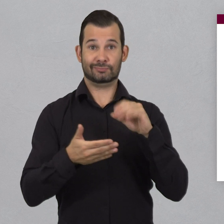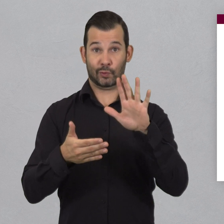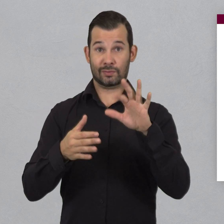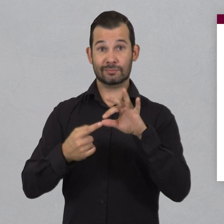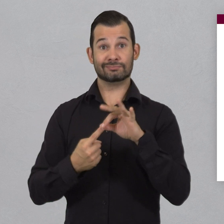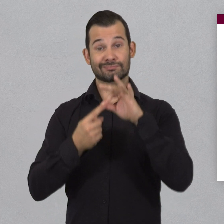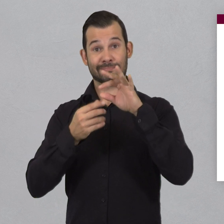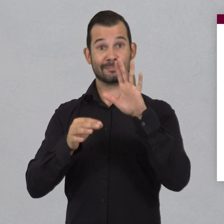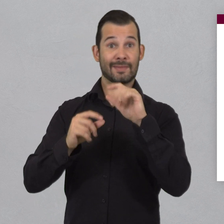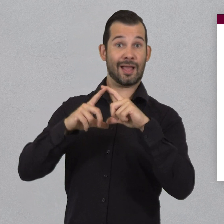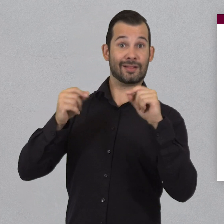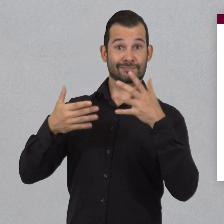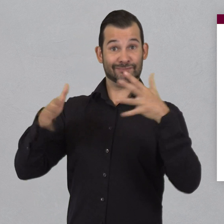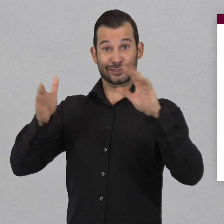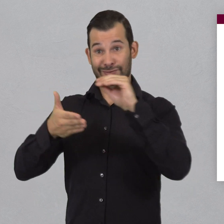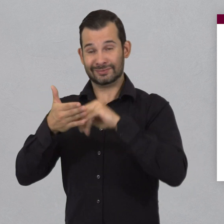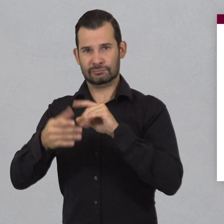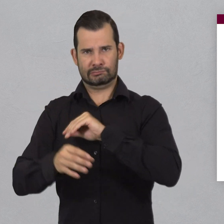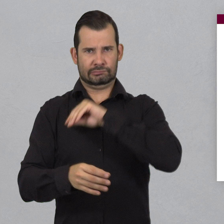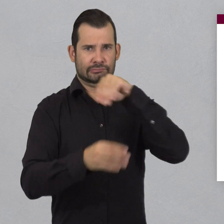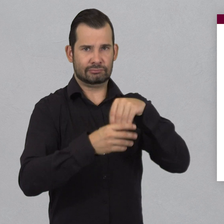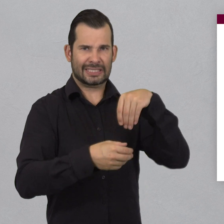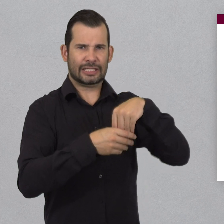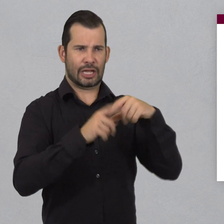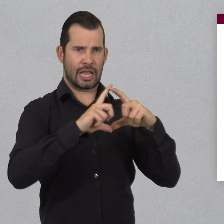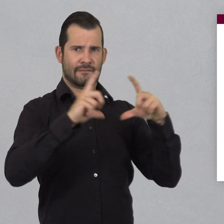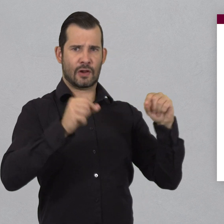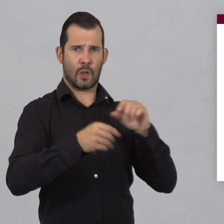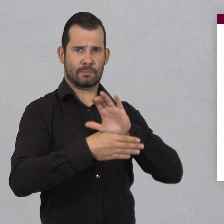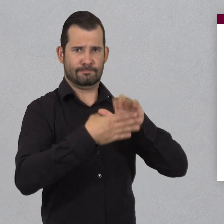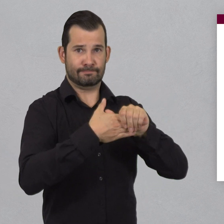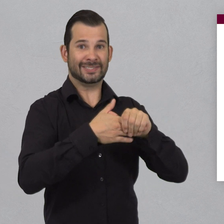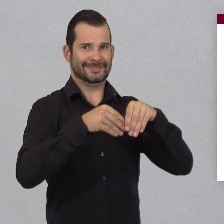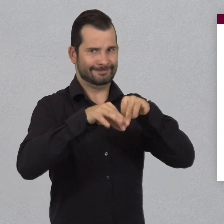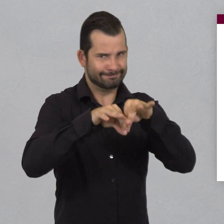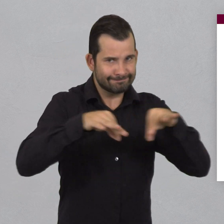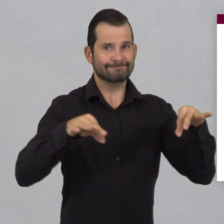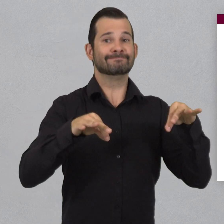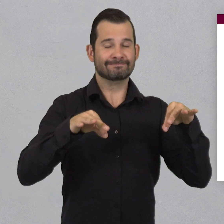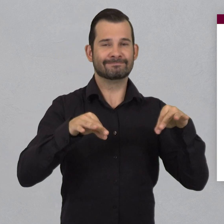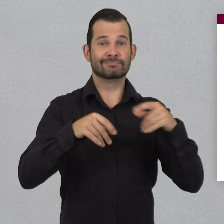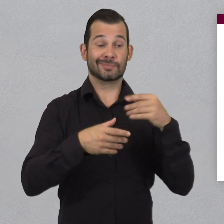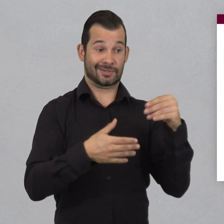Place your completed special ballot in the unmarked inner envelope provided and seal